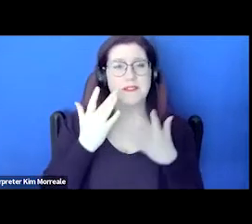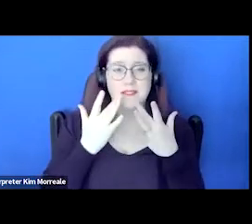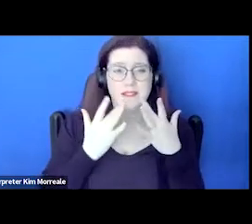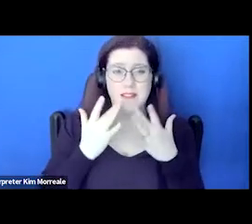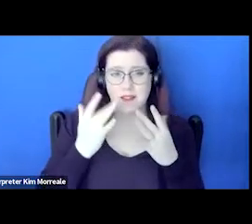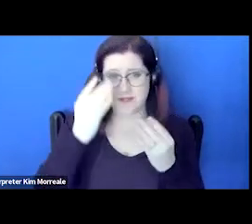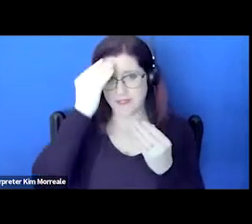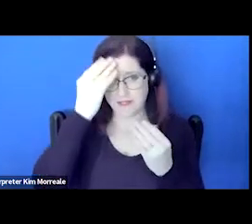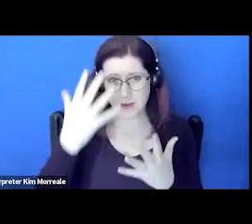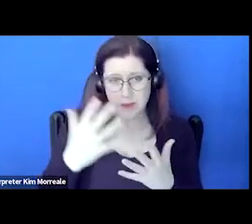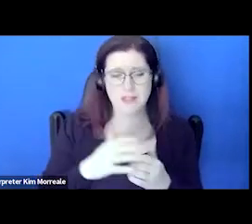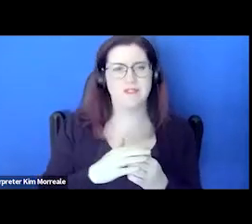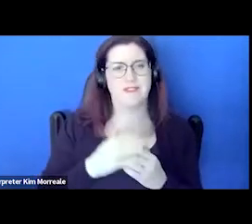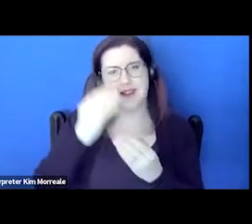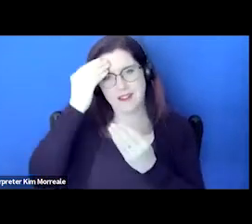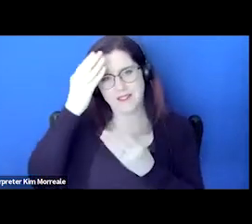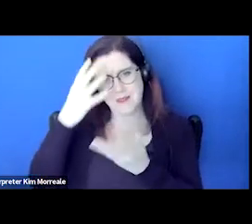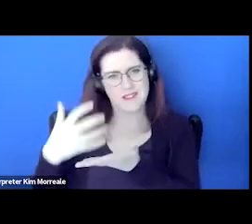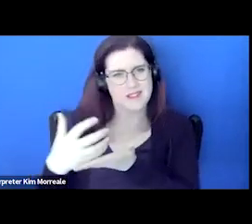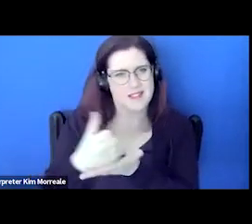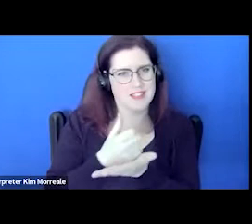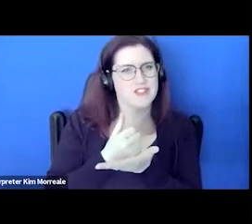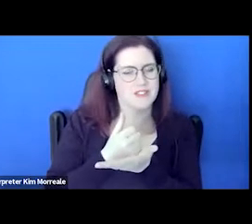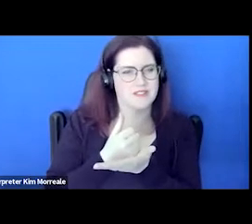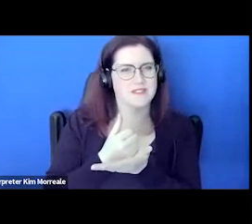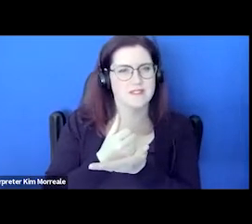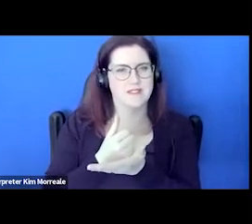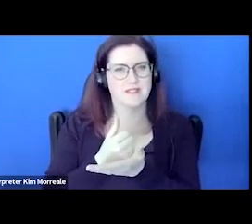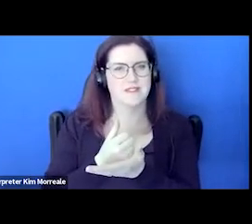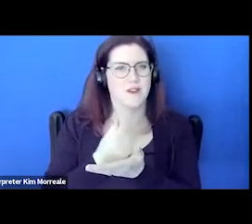and data collection among native people broadly,